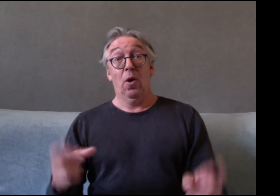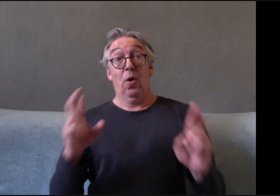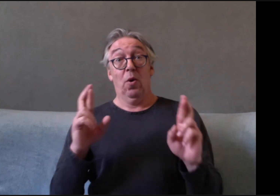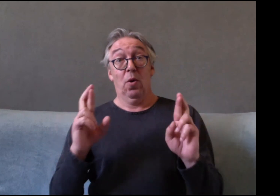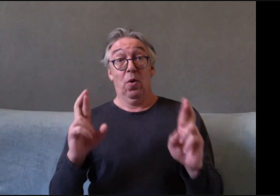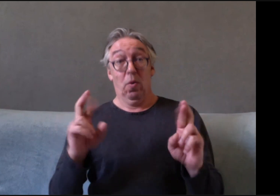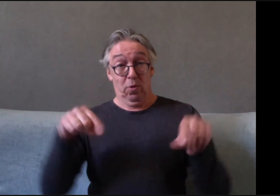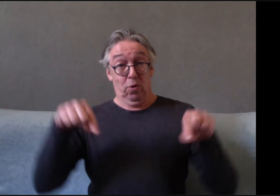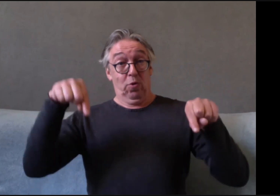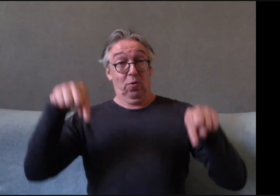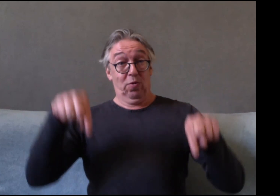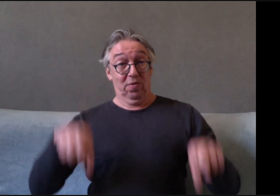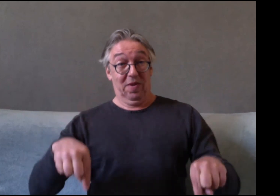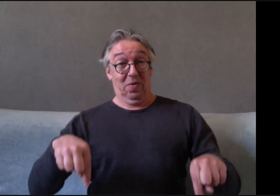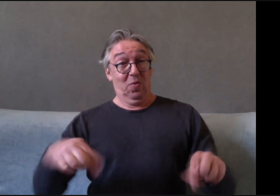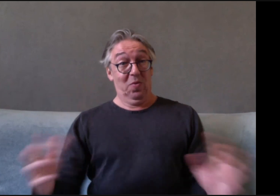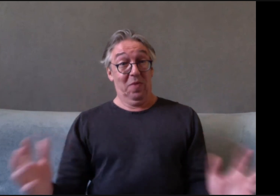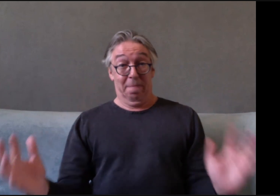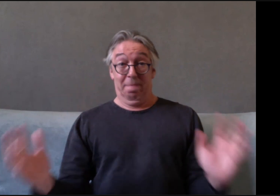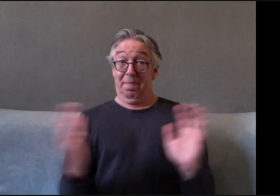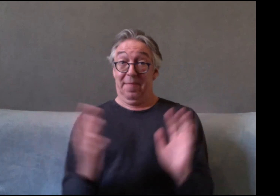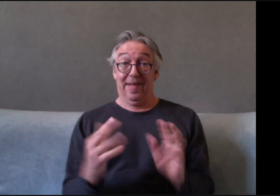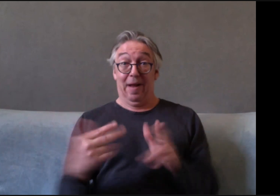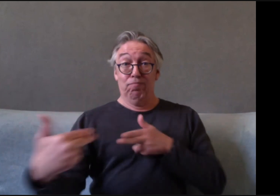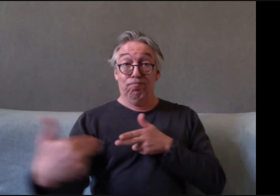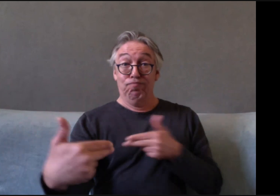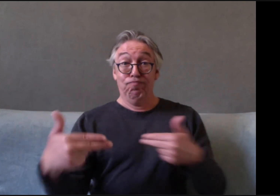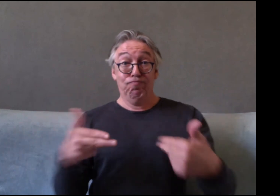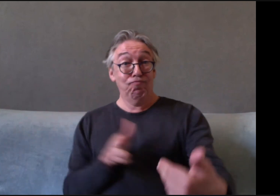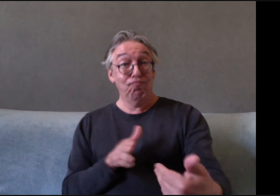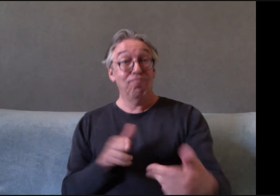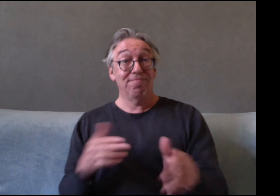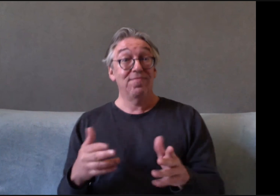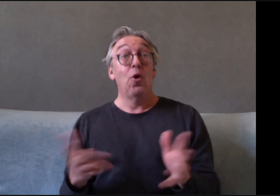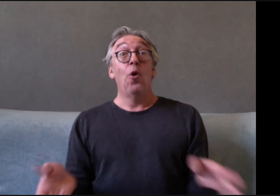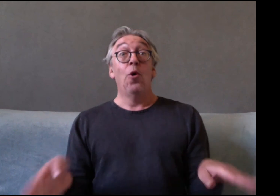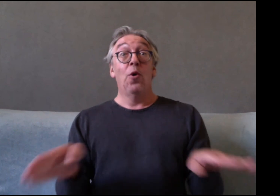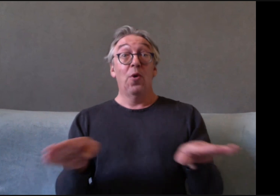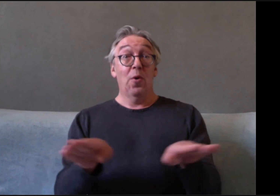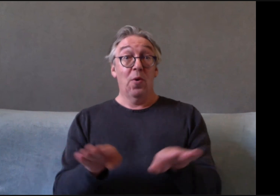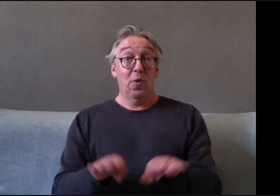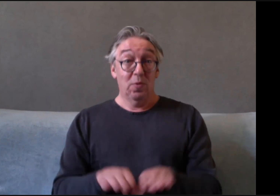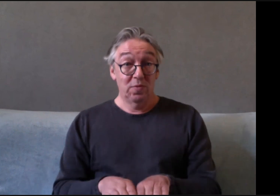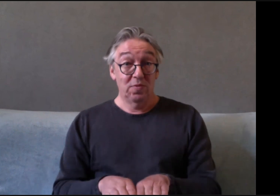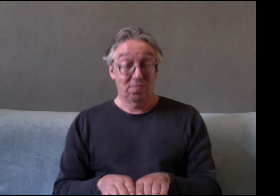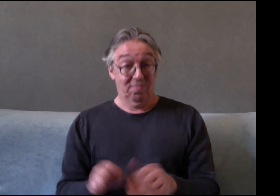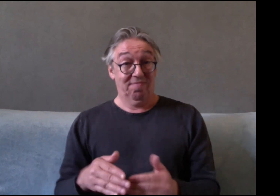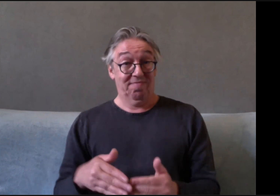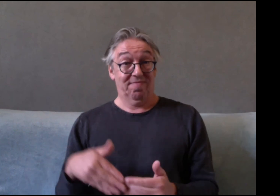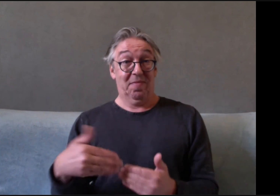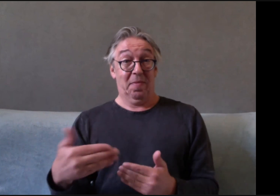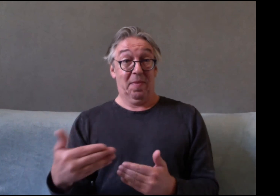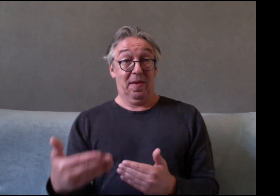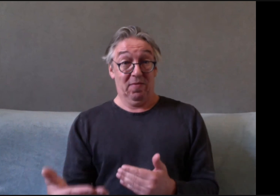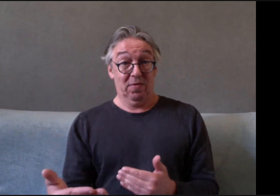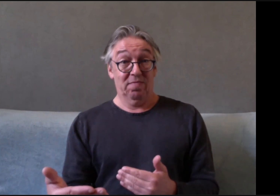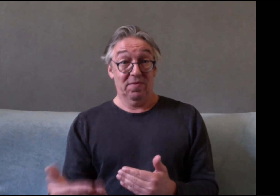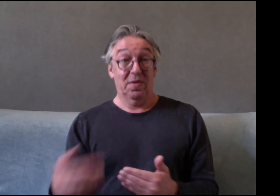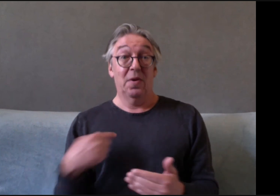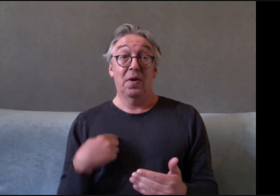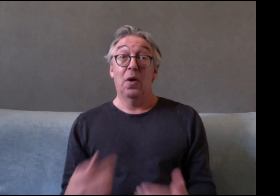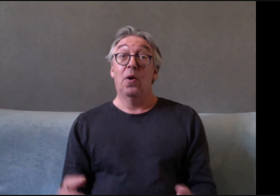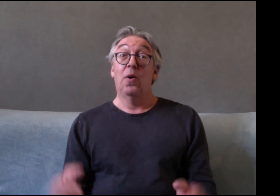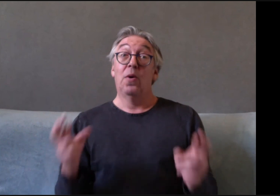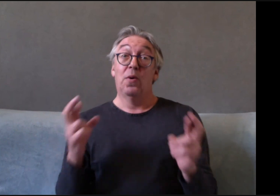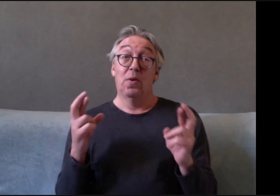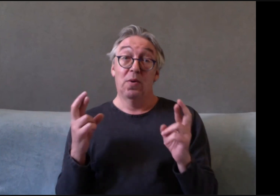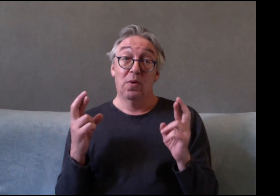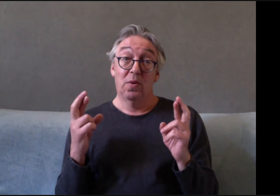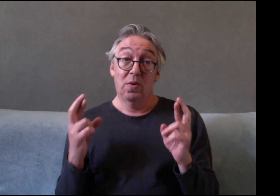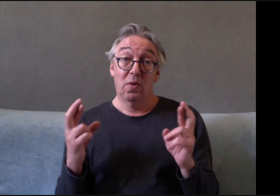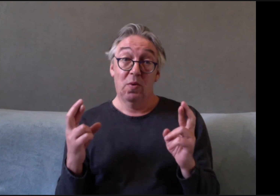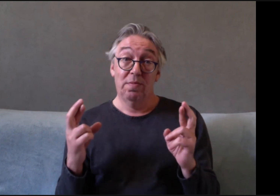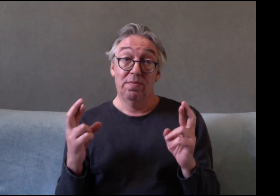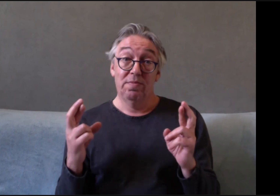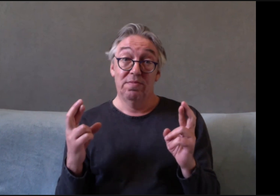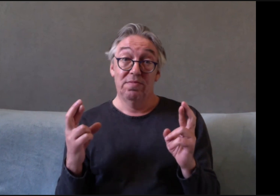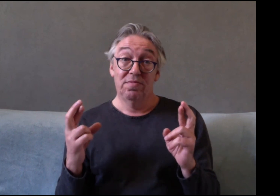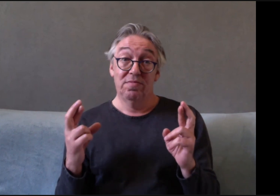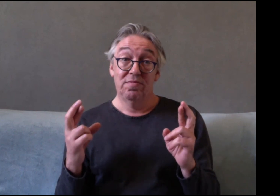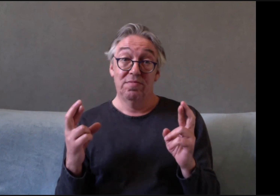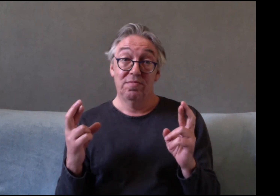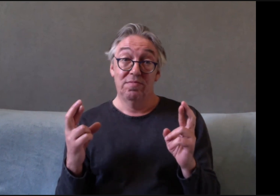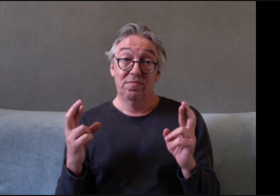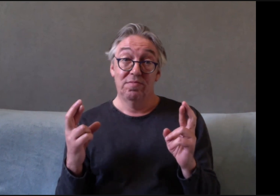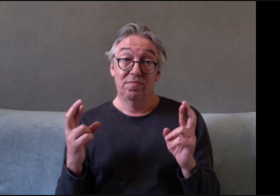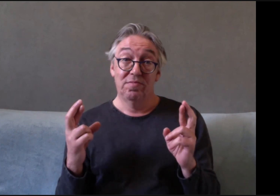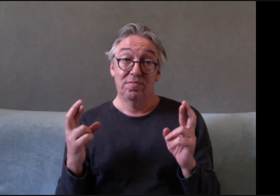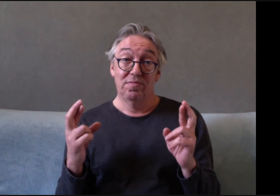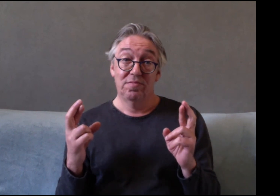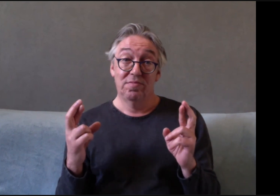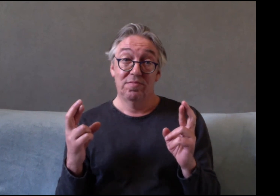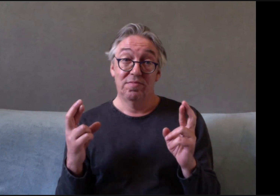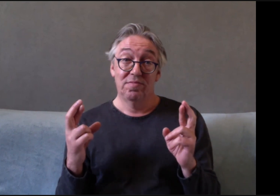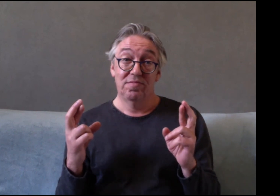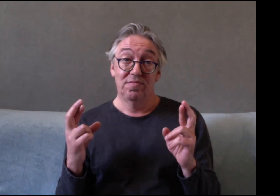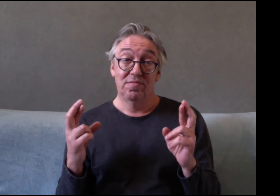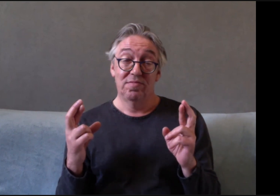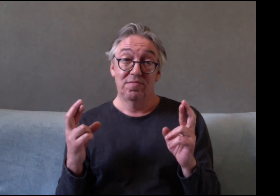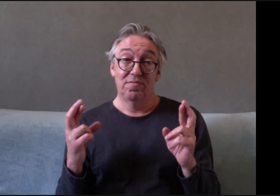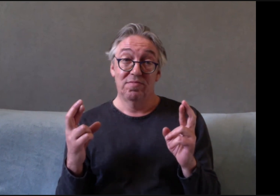[IN OTHER LANGUAGE]